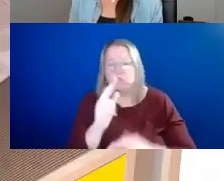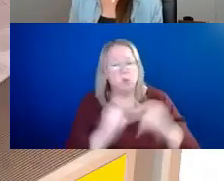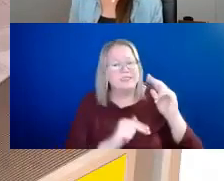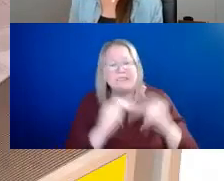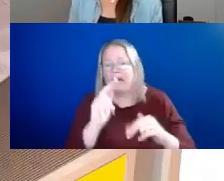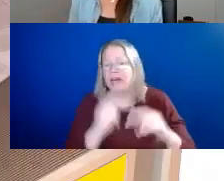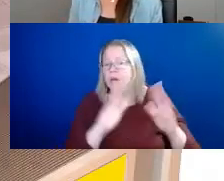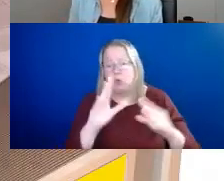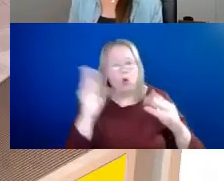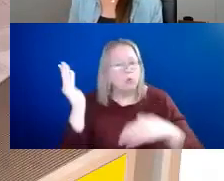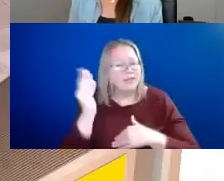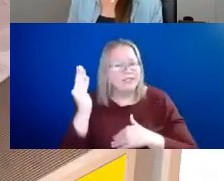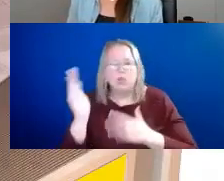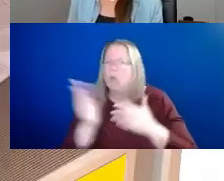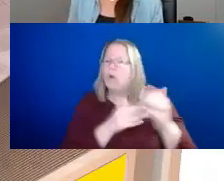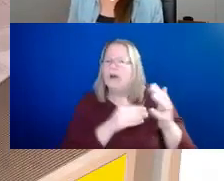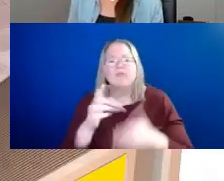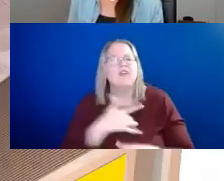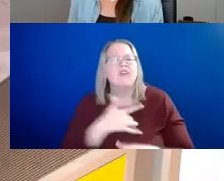most comfortable with. 12:57:10 And please make